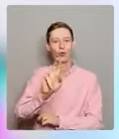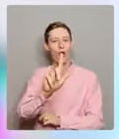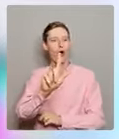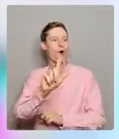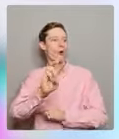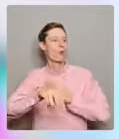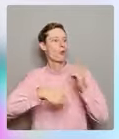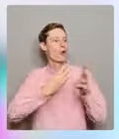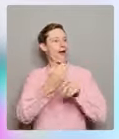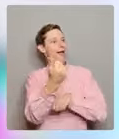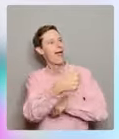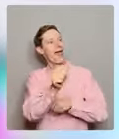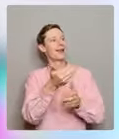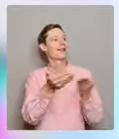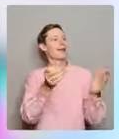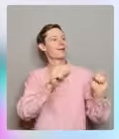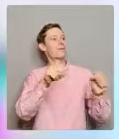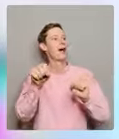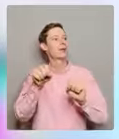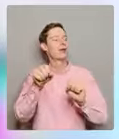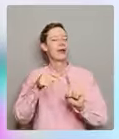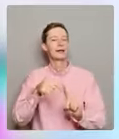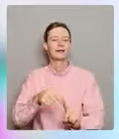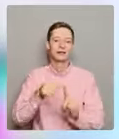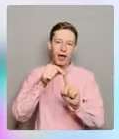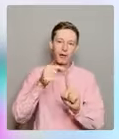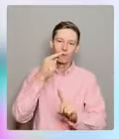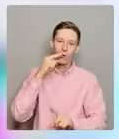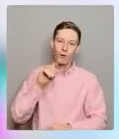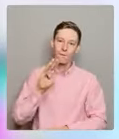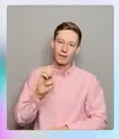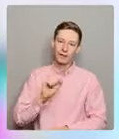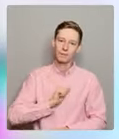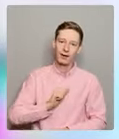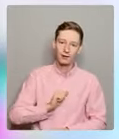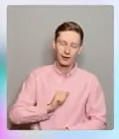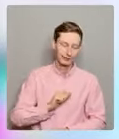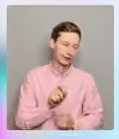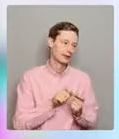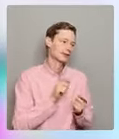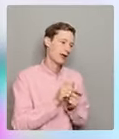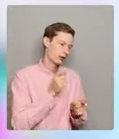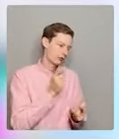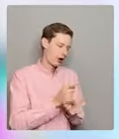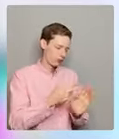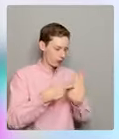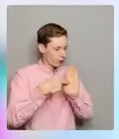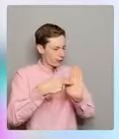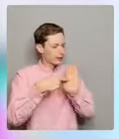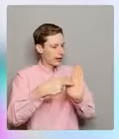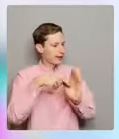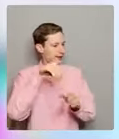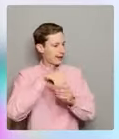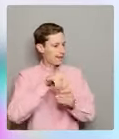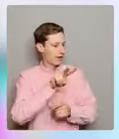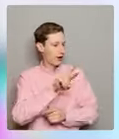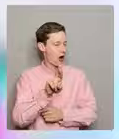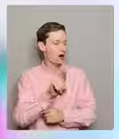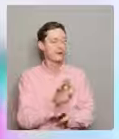where anything is possible, except for being yourself. Yeah, exactly. And this type of representation of VR is so important.